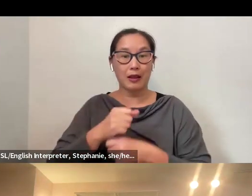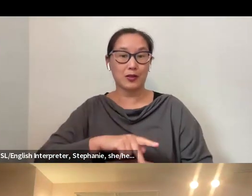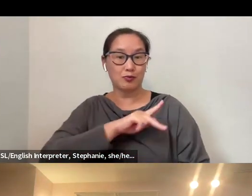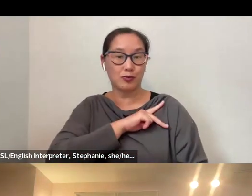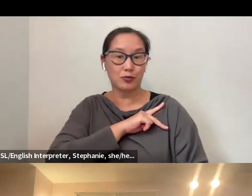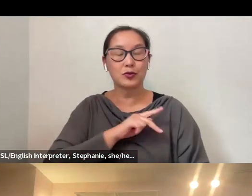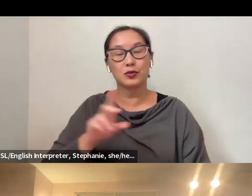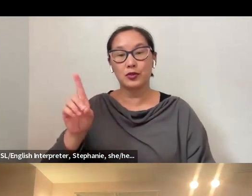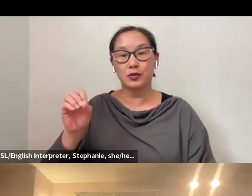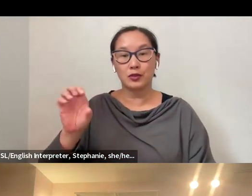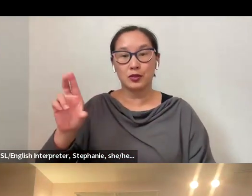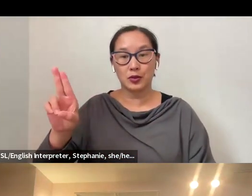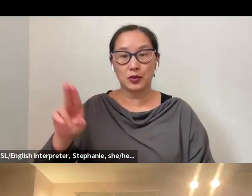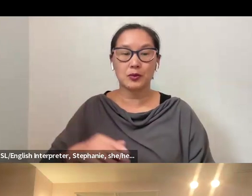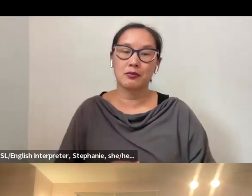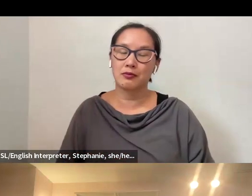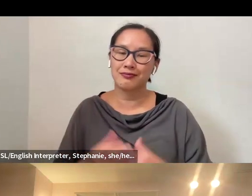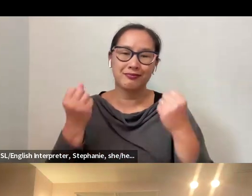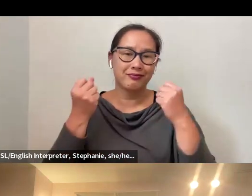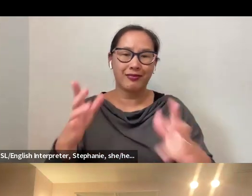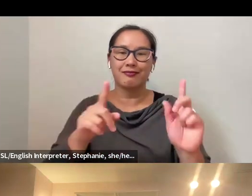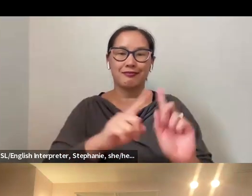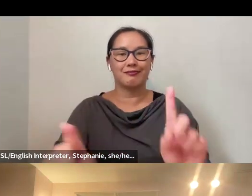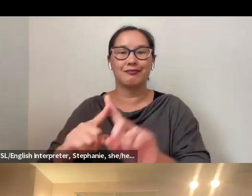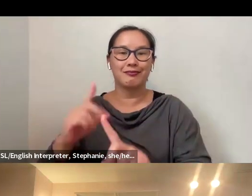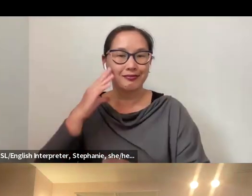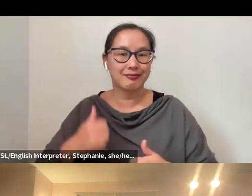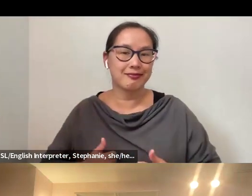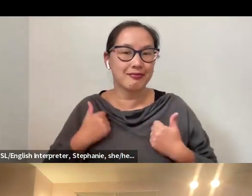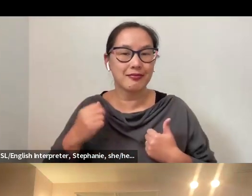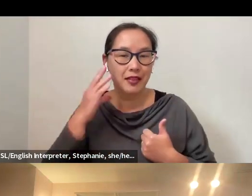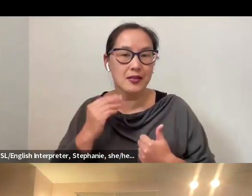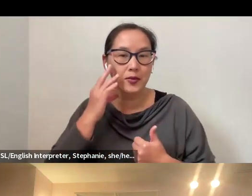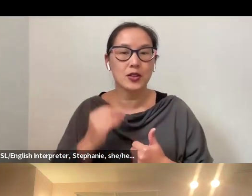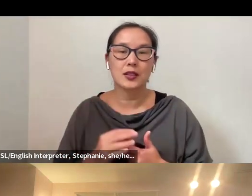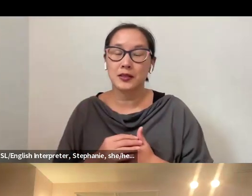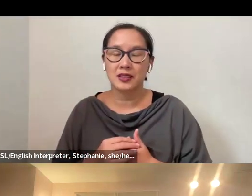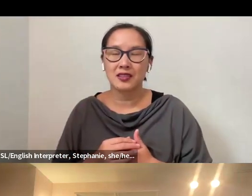is because there are so many lived experiences, that are hard